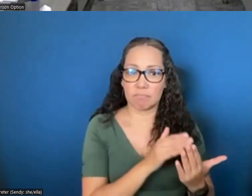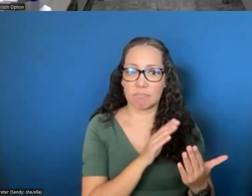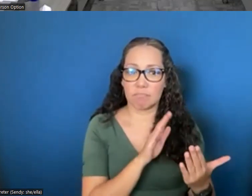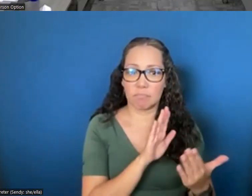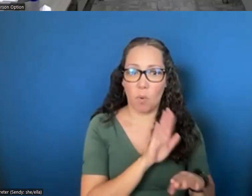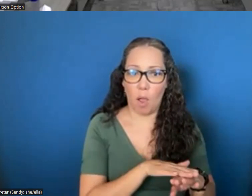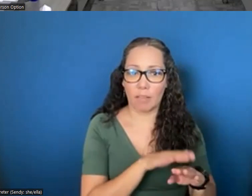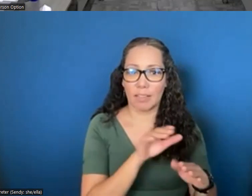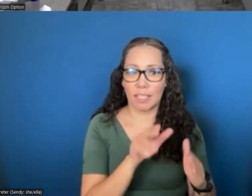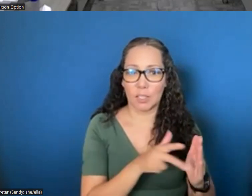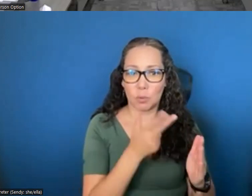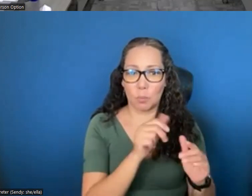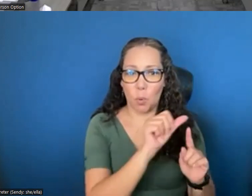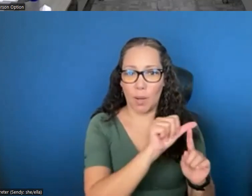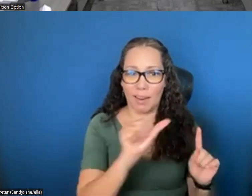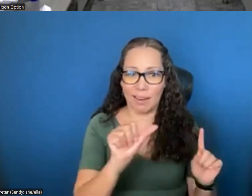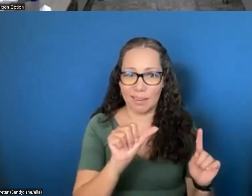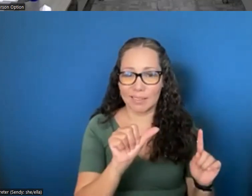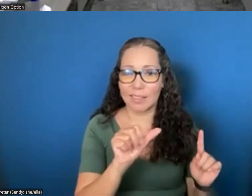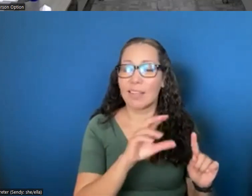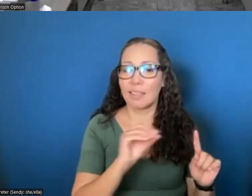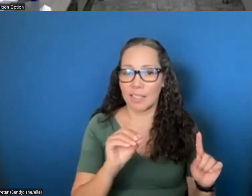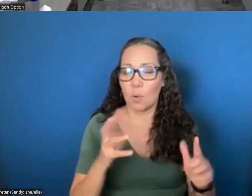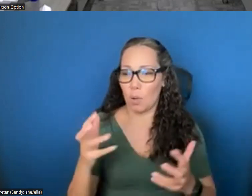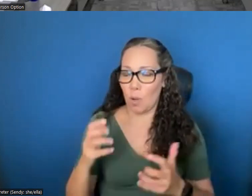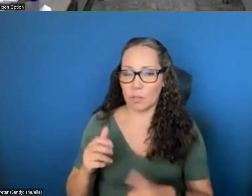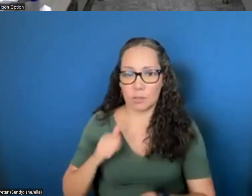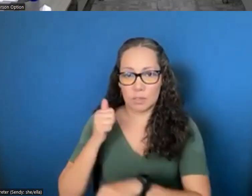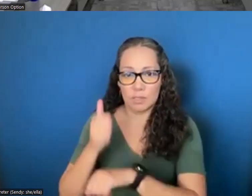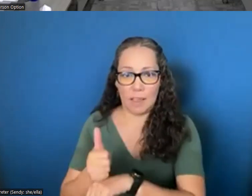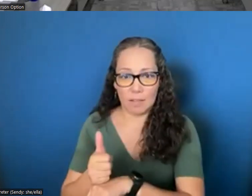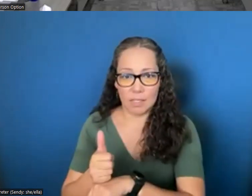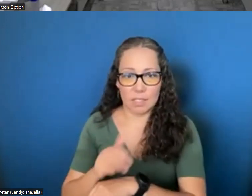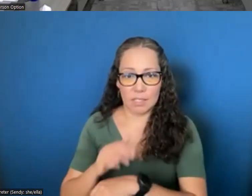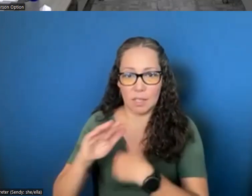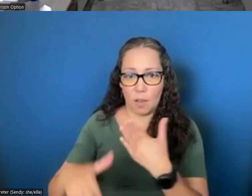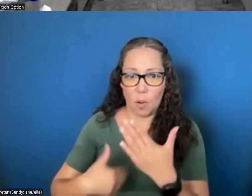well so we're really we want to establish that sort of like Statewide system and then you know